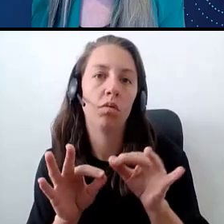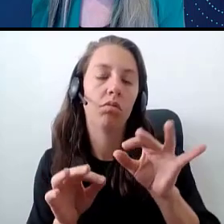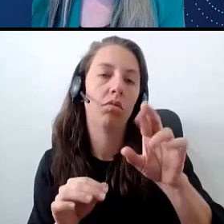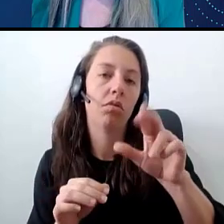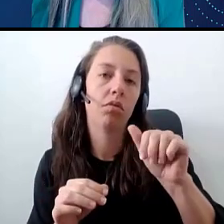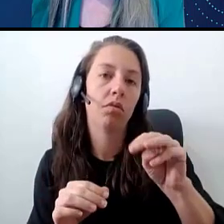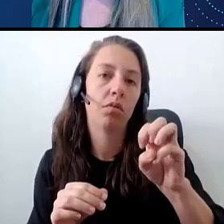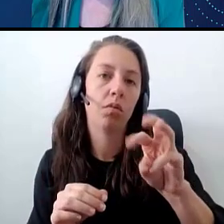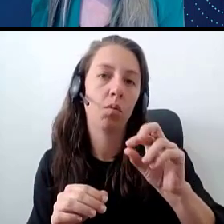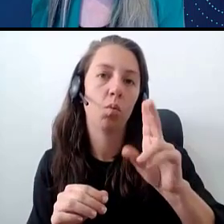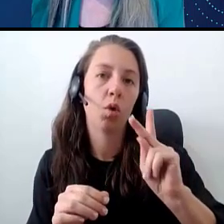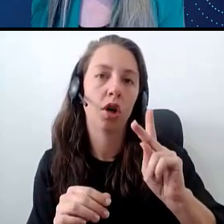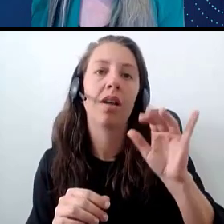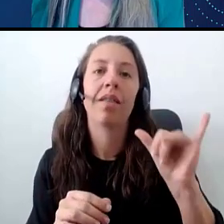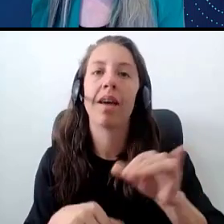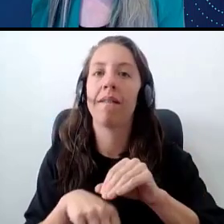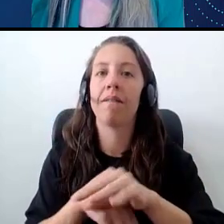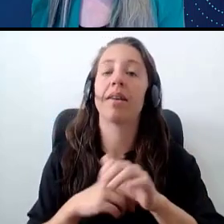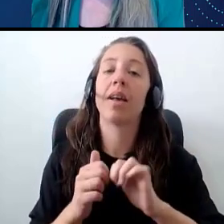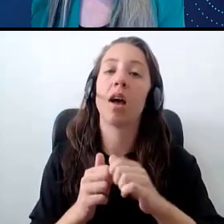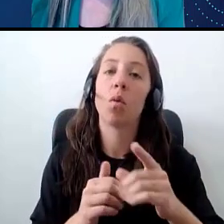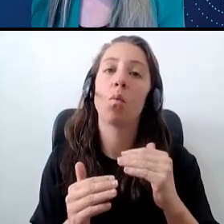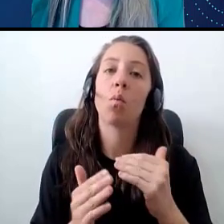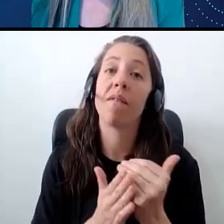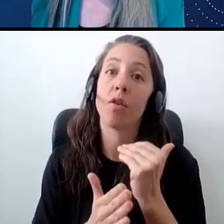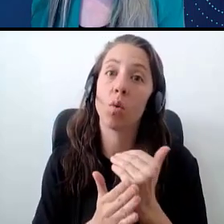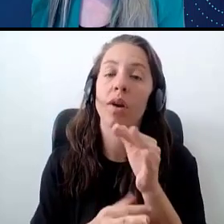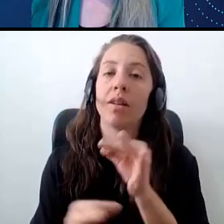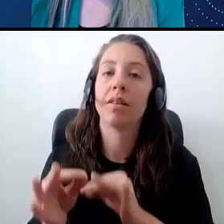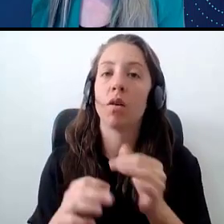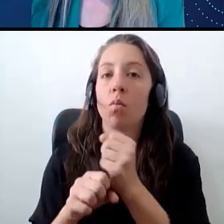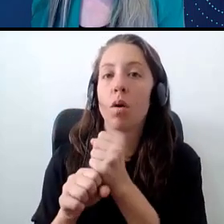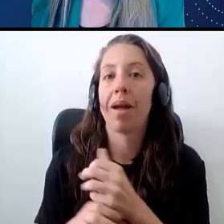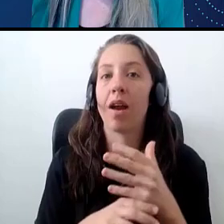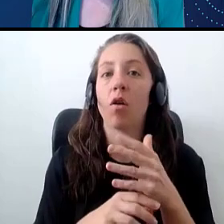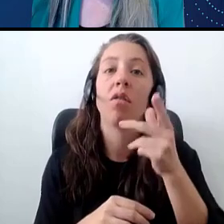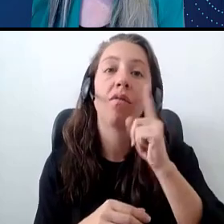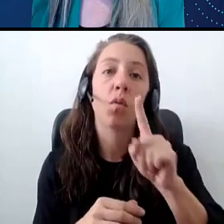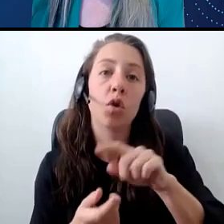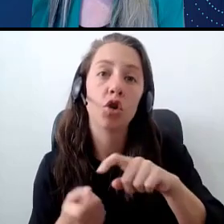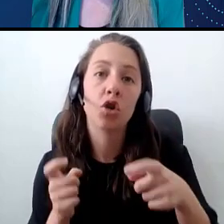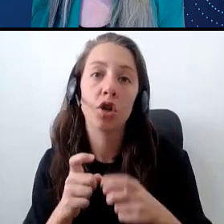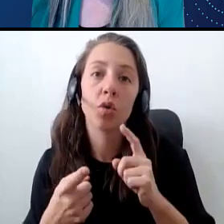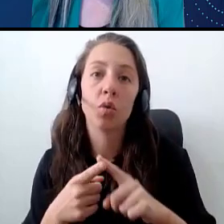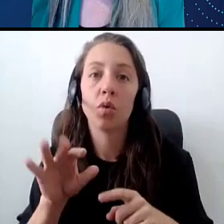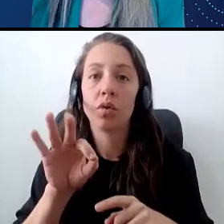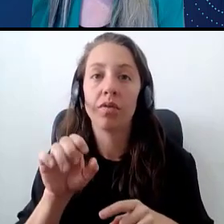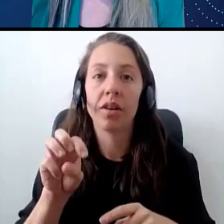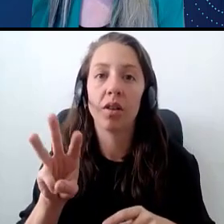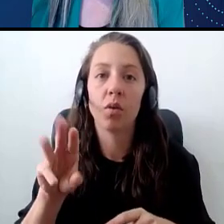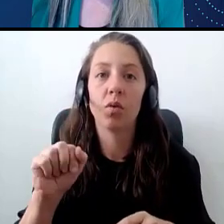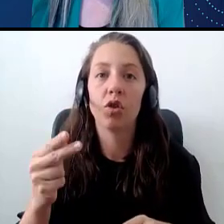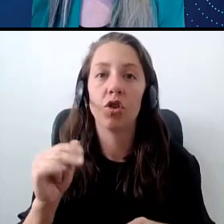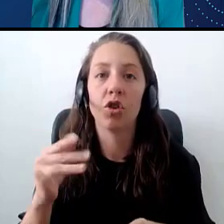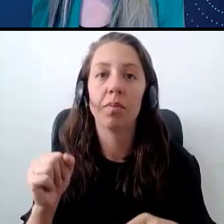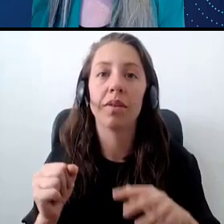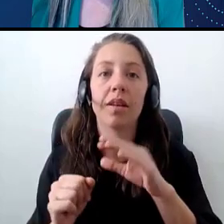rather than how they're prepared. For changes to fellowships and training grants, changes to the PHS fellowship supplemental form,